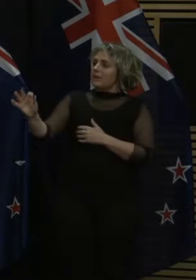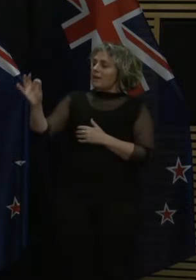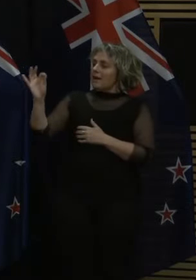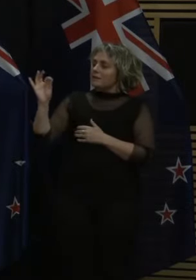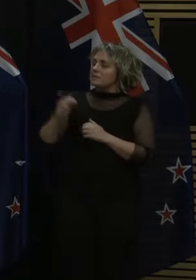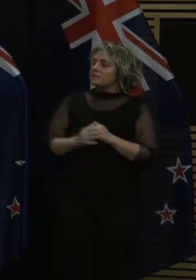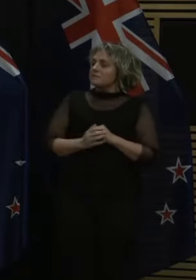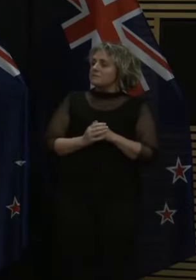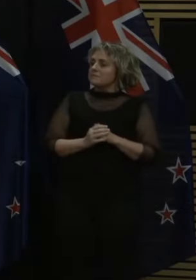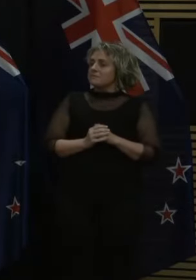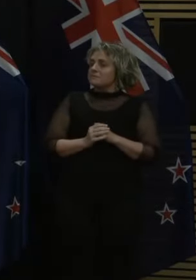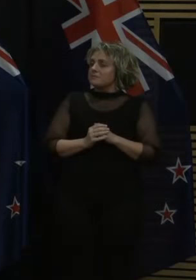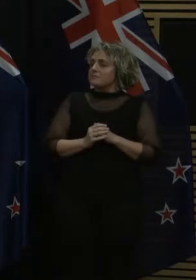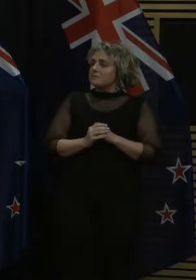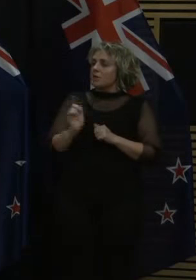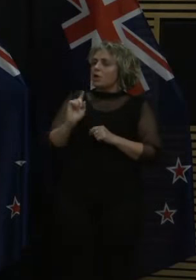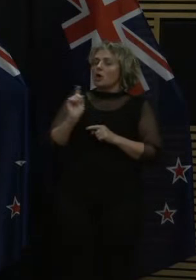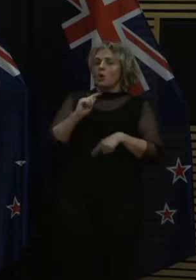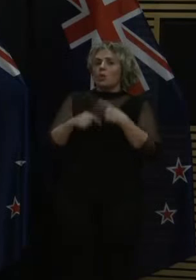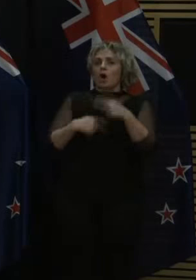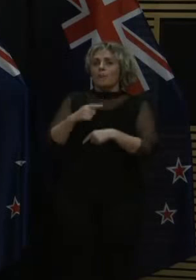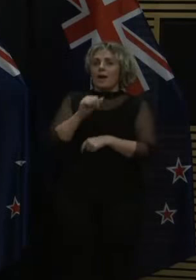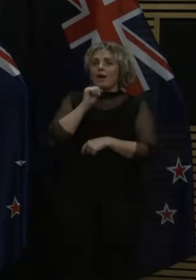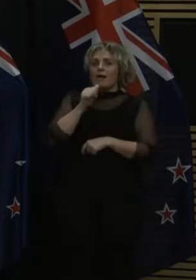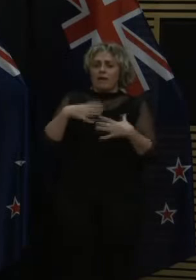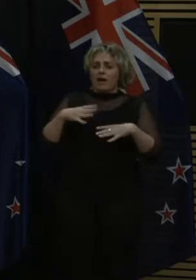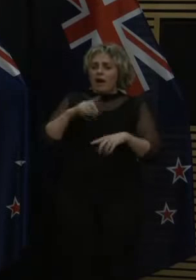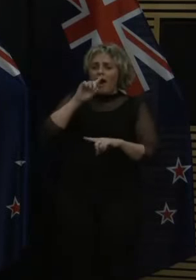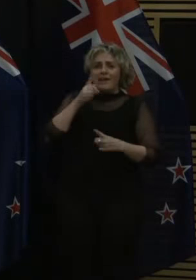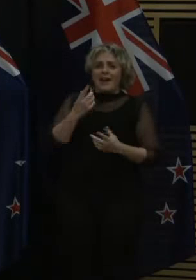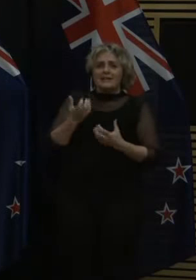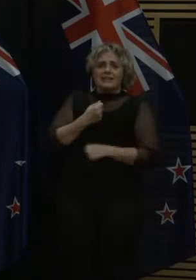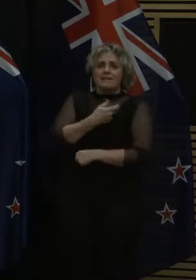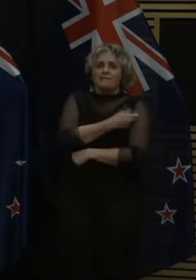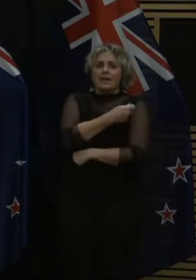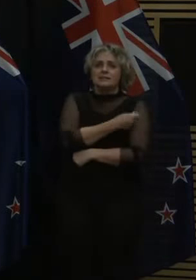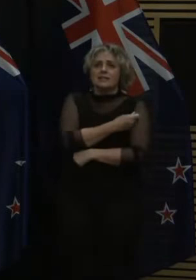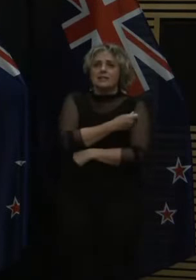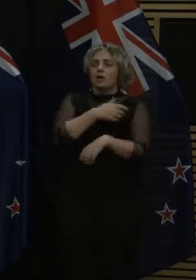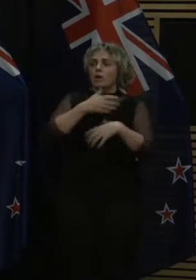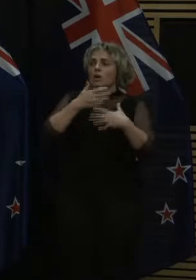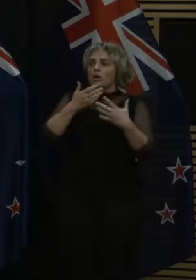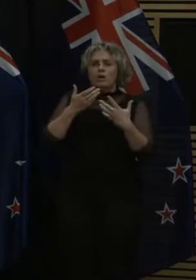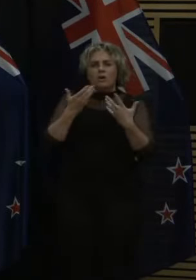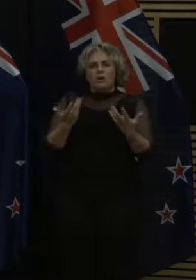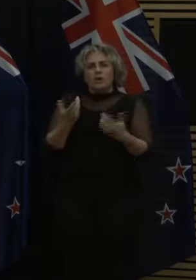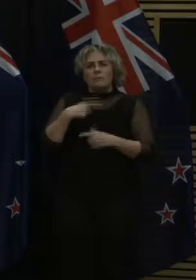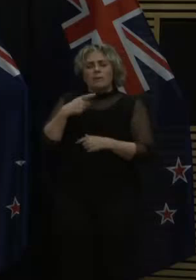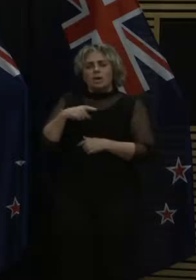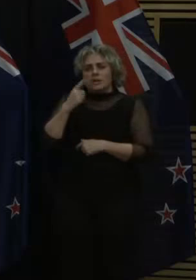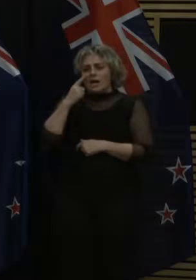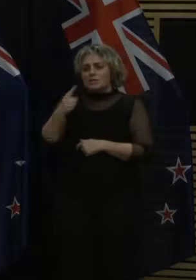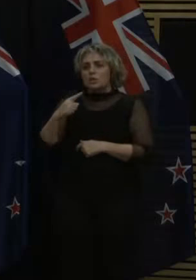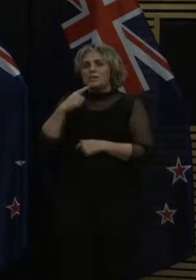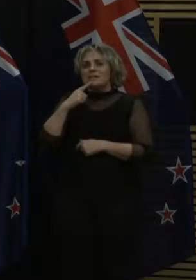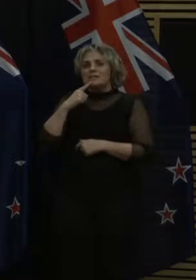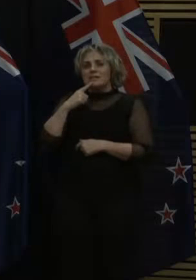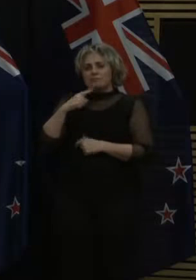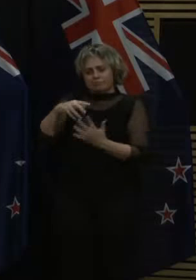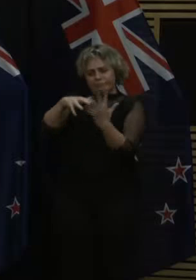vaccination, fully vaccinated